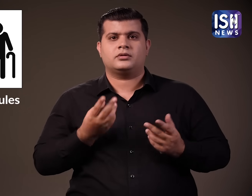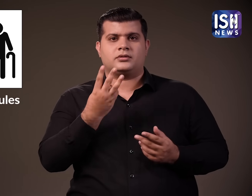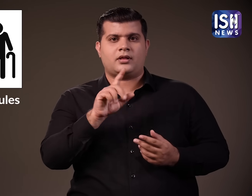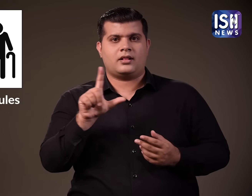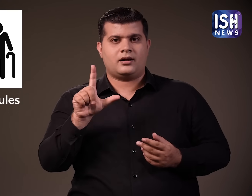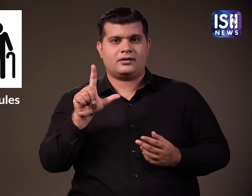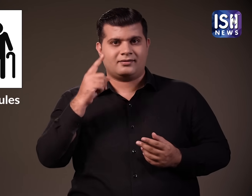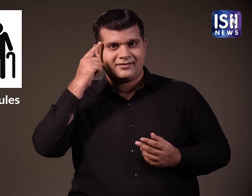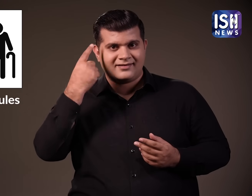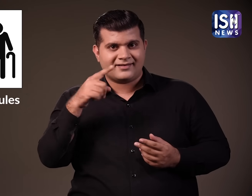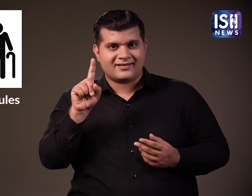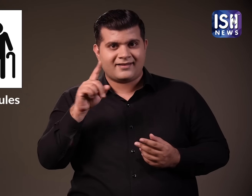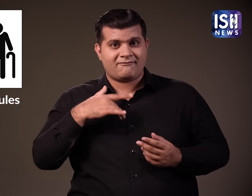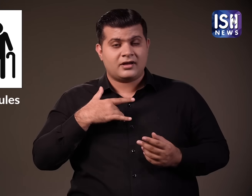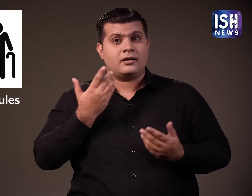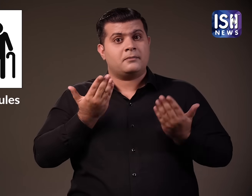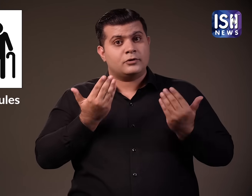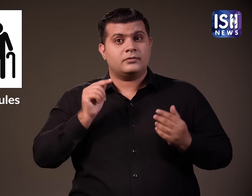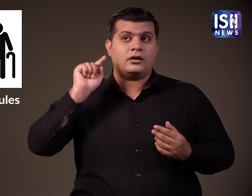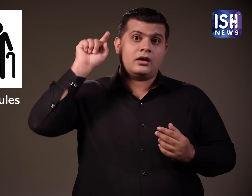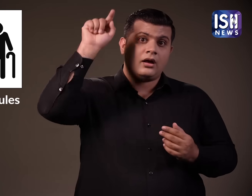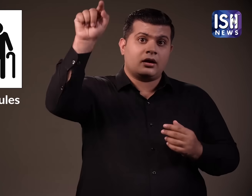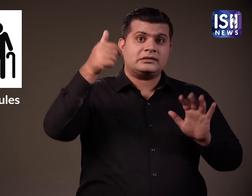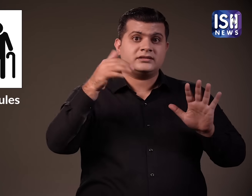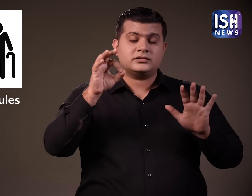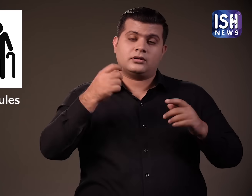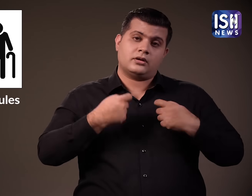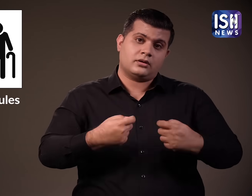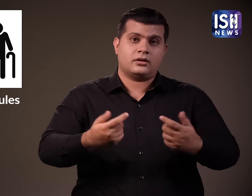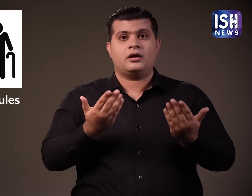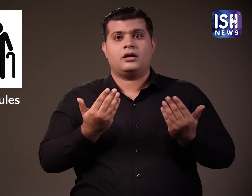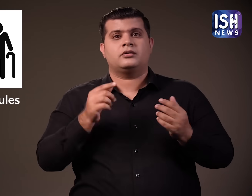The total comes to 3 Lakh. This is an estimate of how much you may need after retirement.